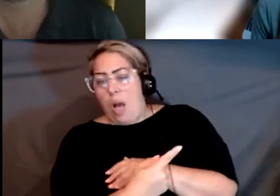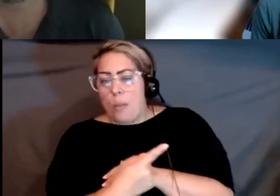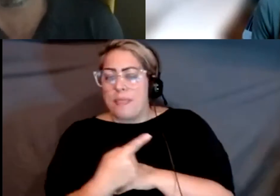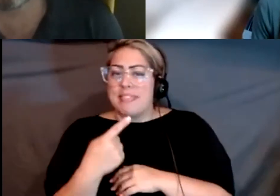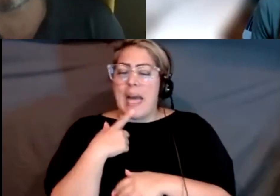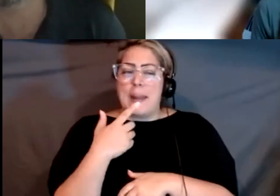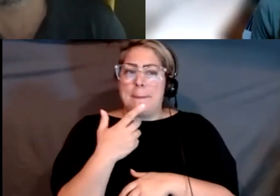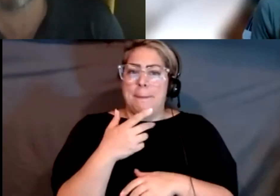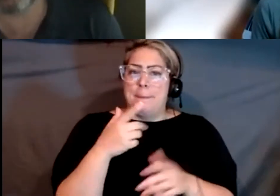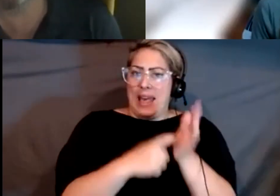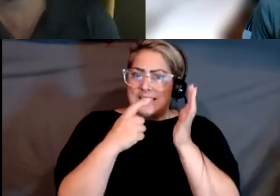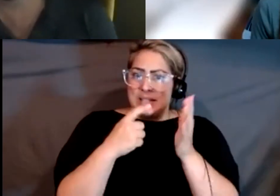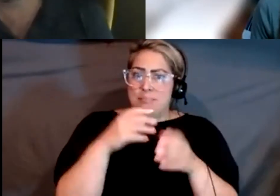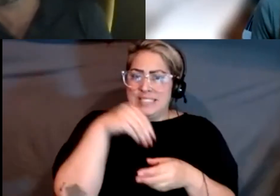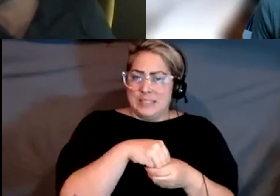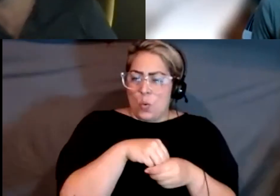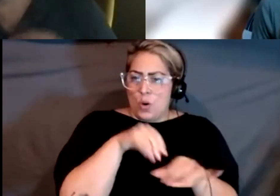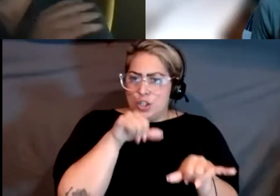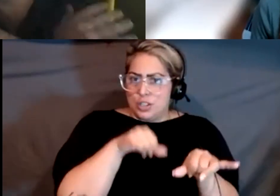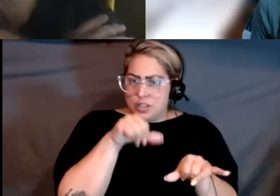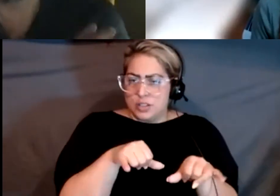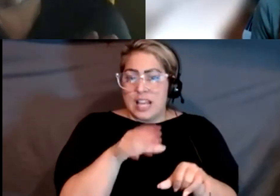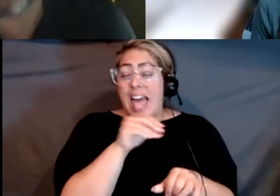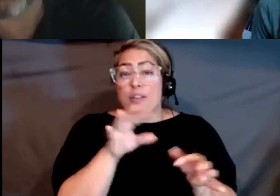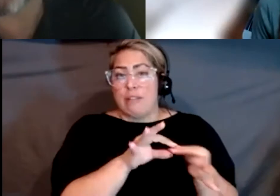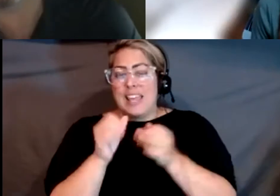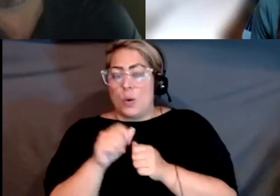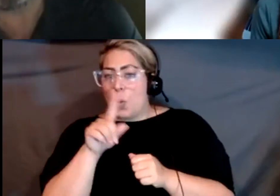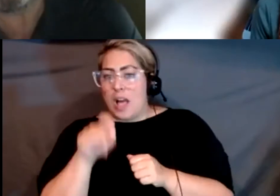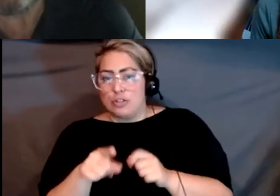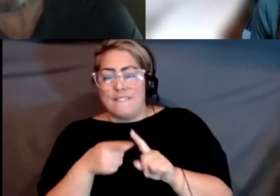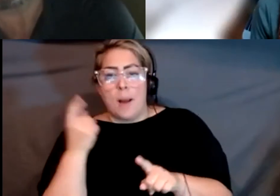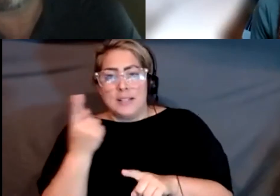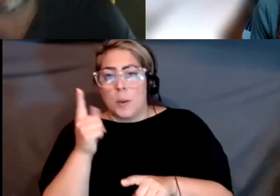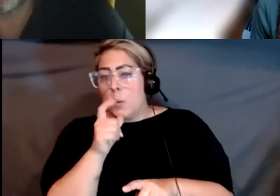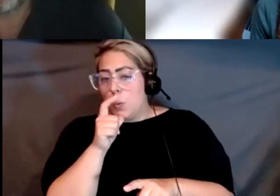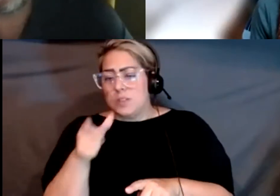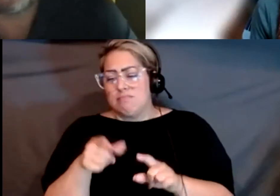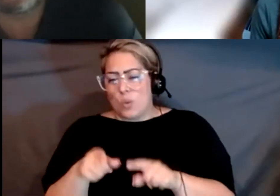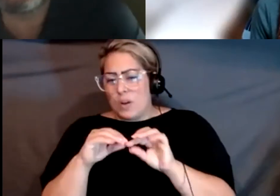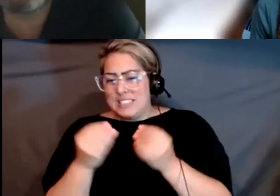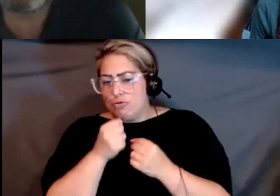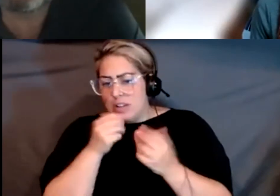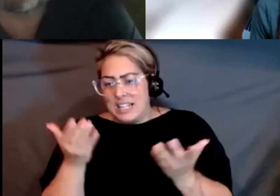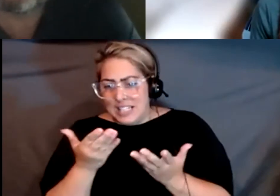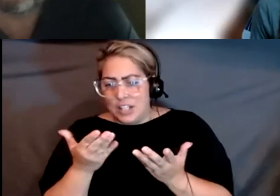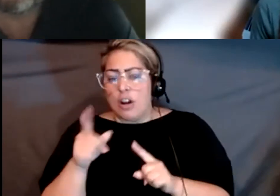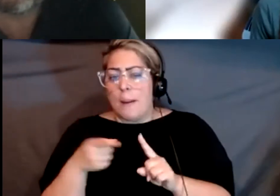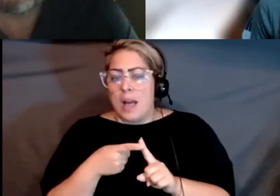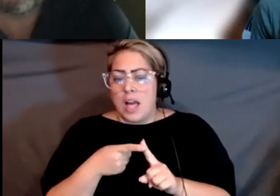related question from someone